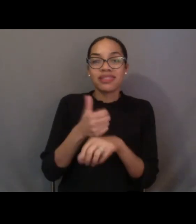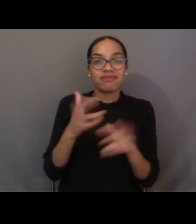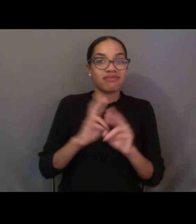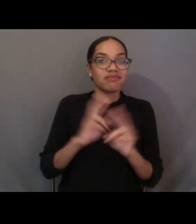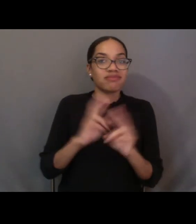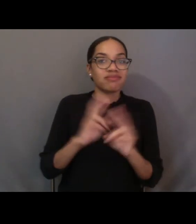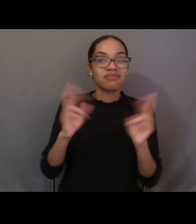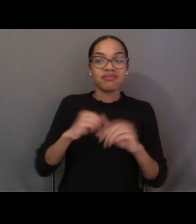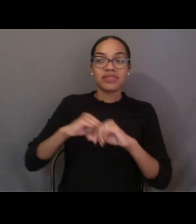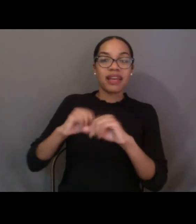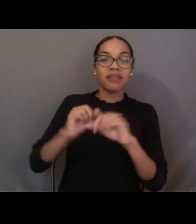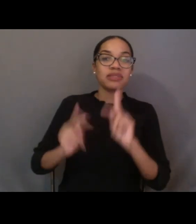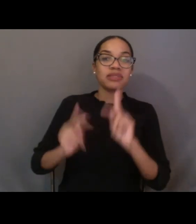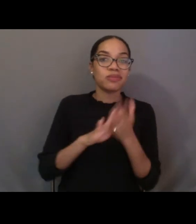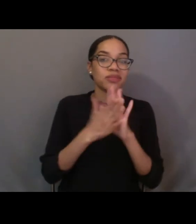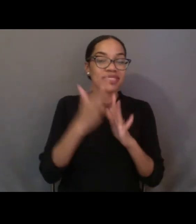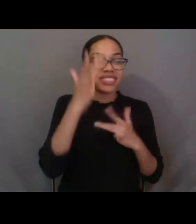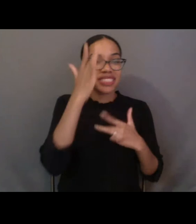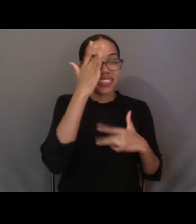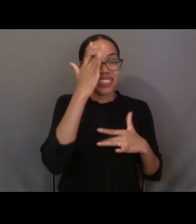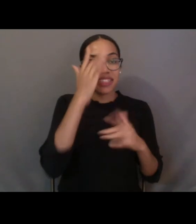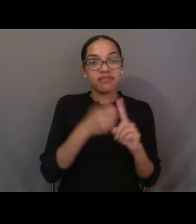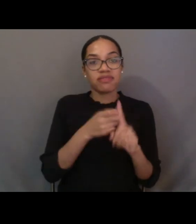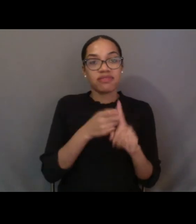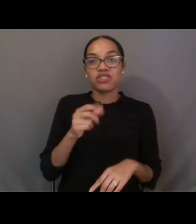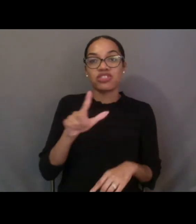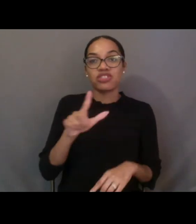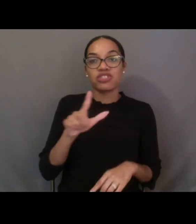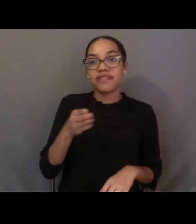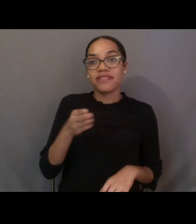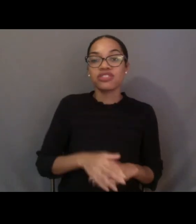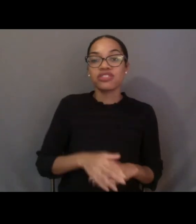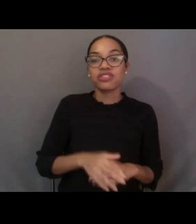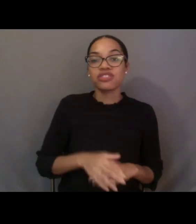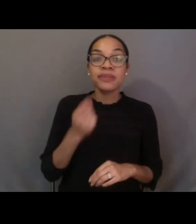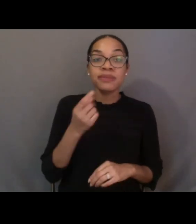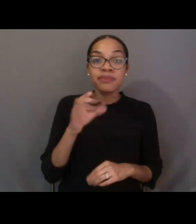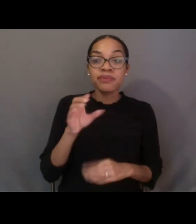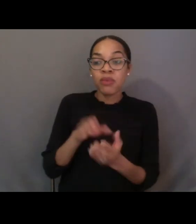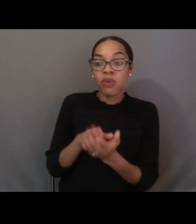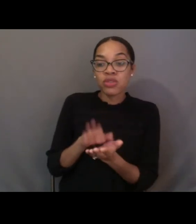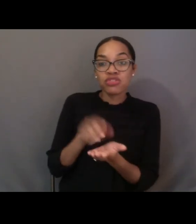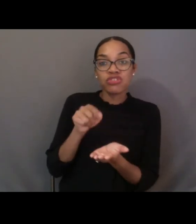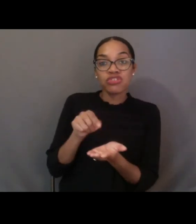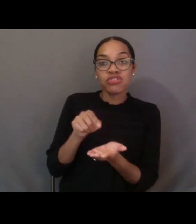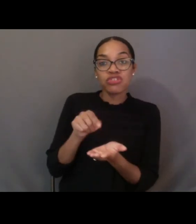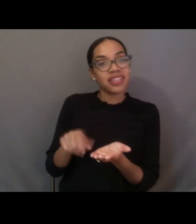from getting sick from shellfish. And then oysters, they can get sick but generally,